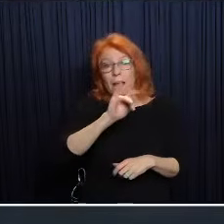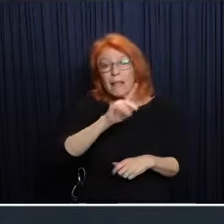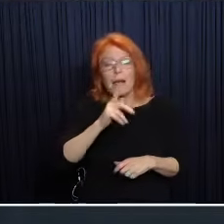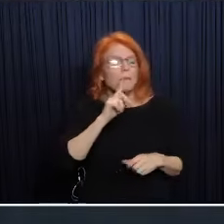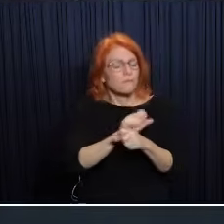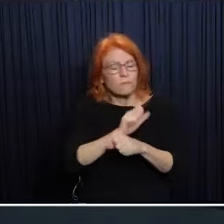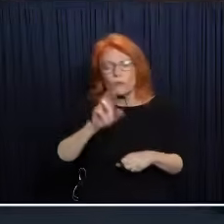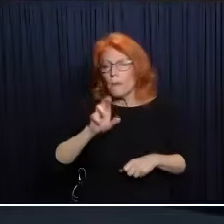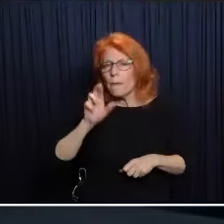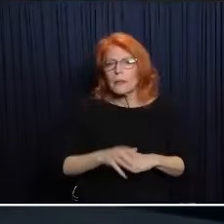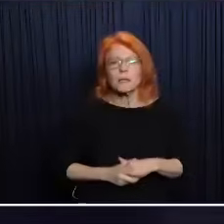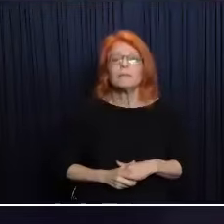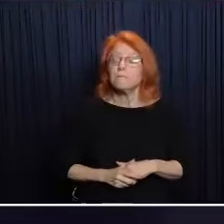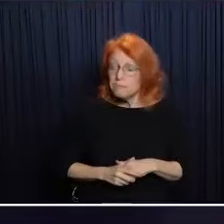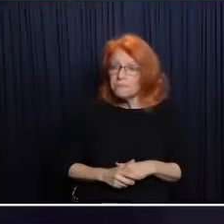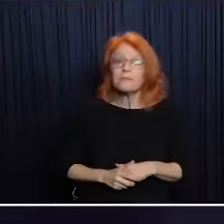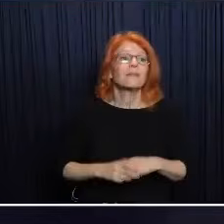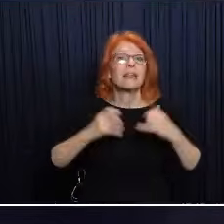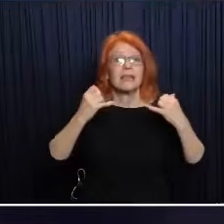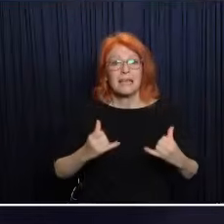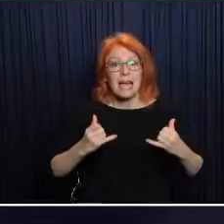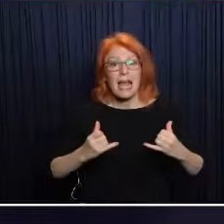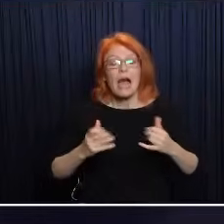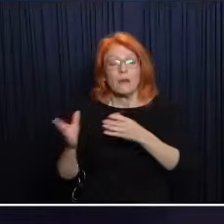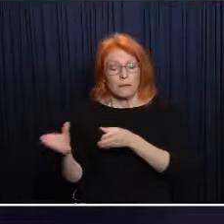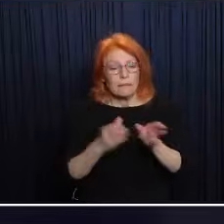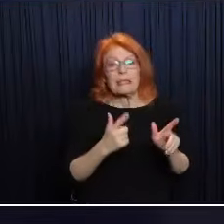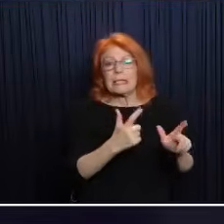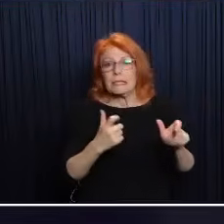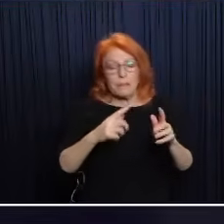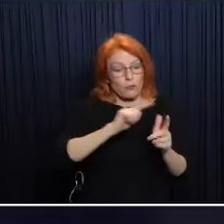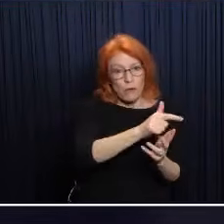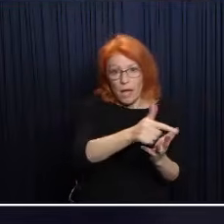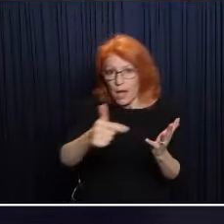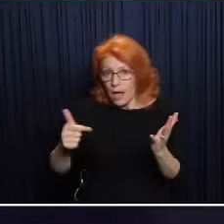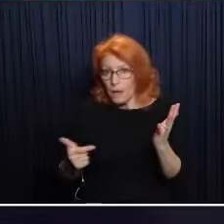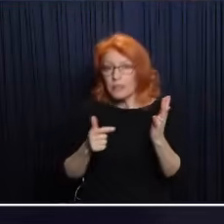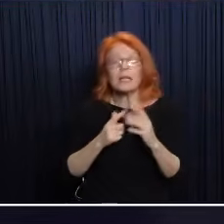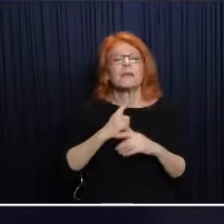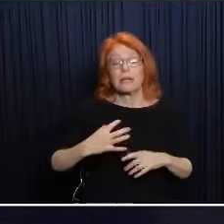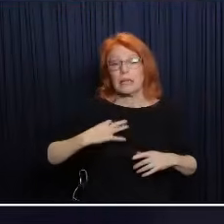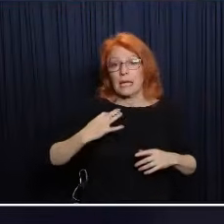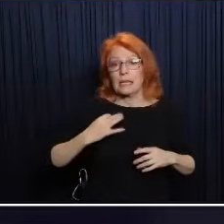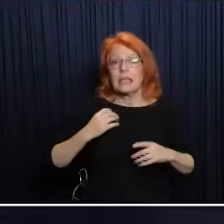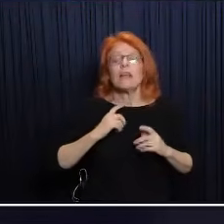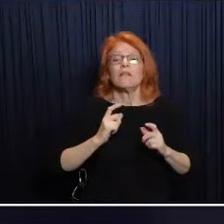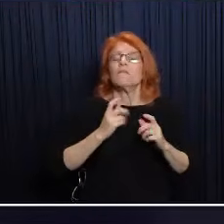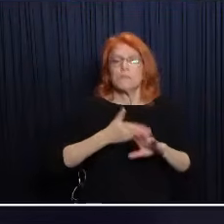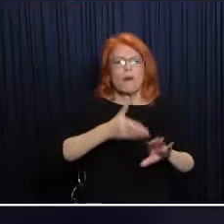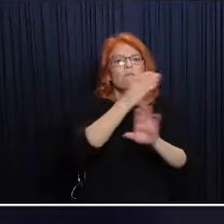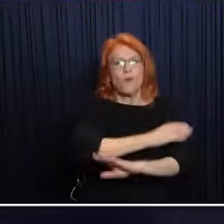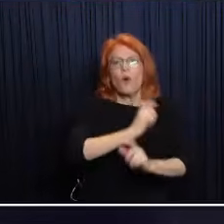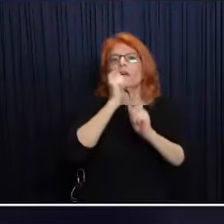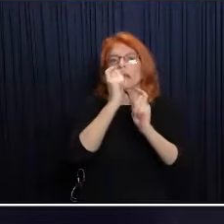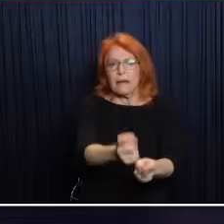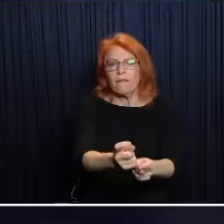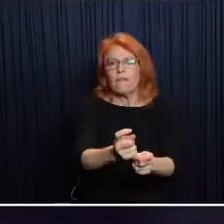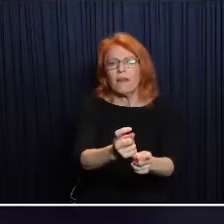YES. I SUPPORT THE REPUBLICAN PARTY. ABSOLUTELY. YES. I'M A TRUE REPUBLICAN. WE ARE NOW GOING TO SHIFT INTO THE SPEED ROUND.